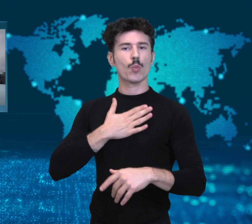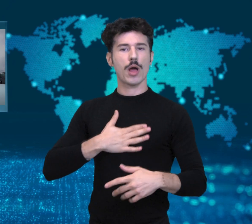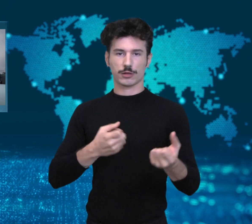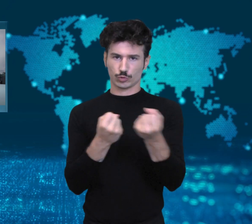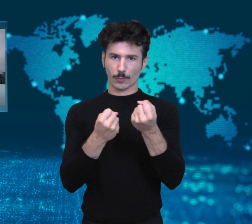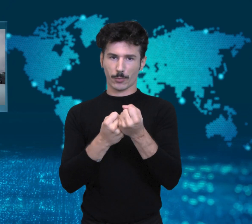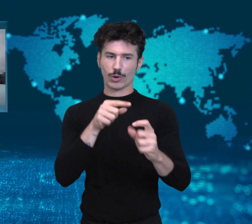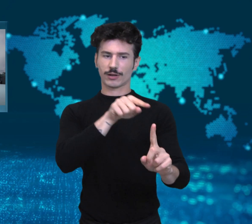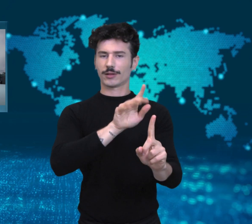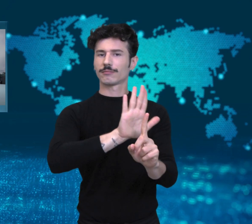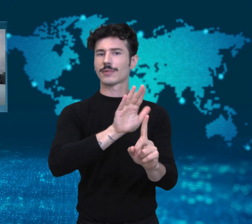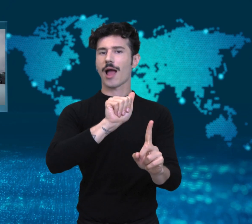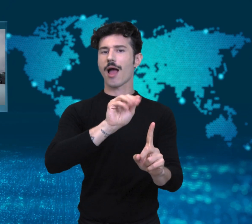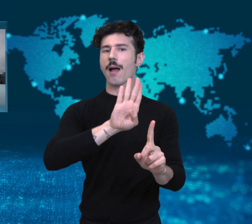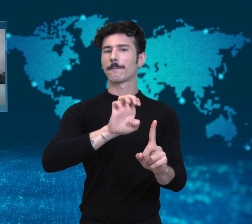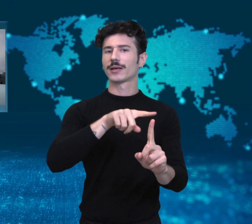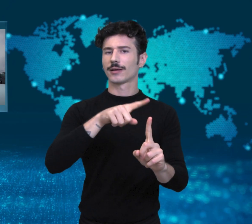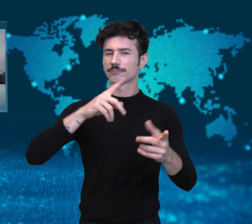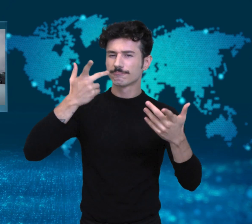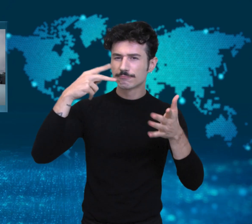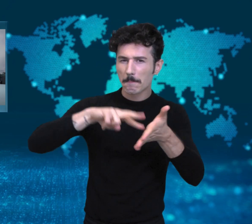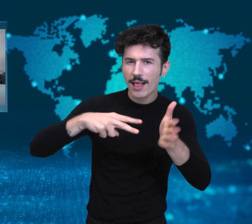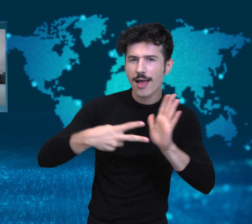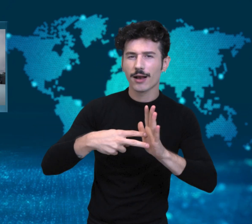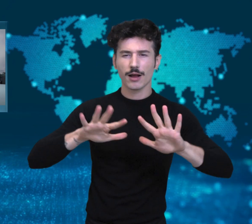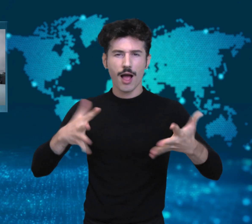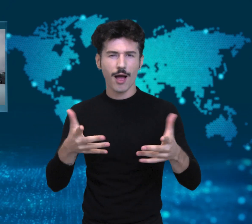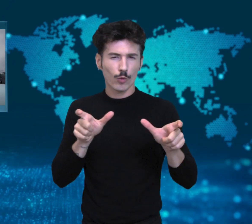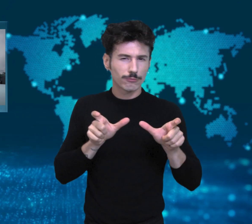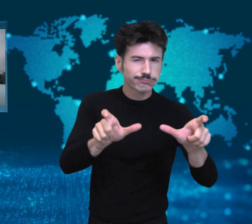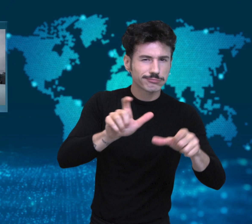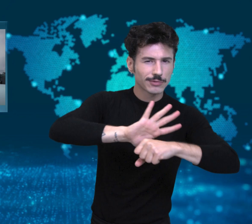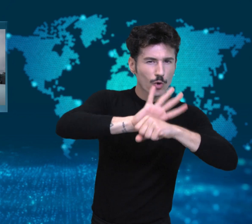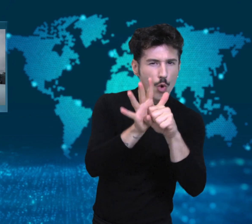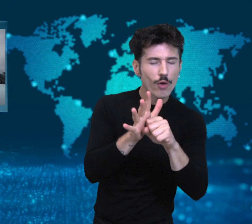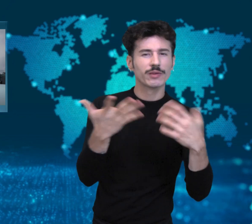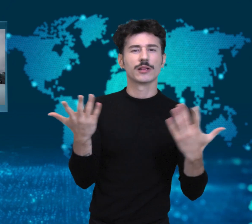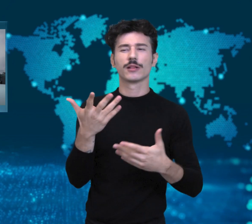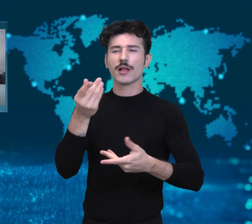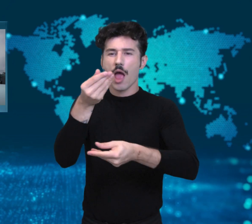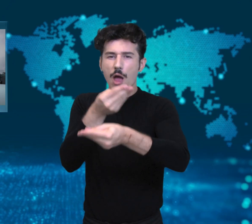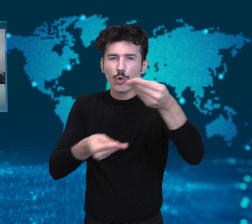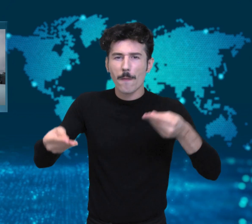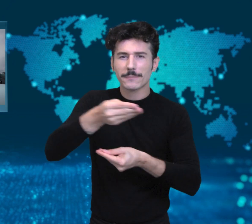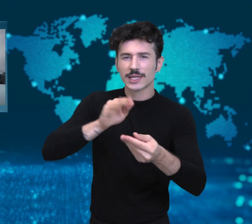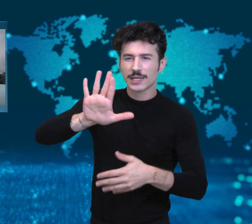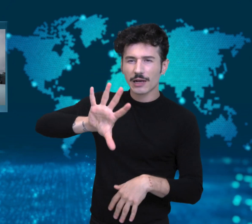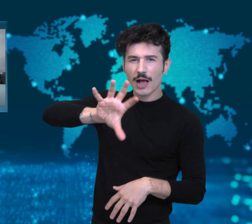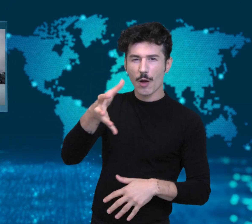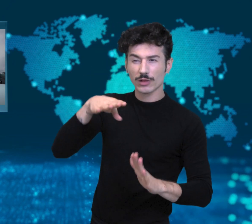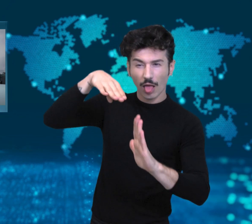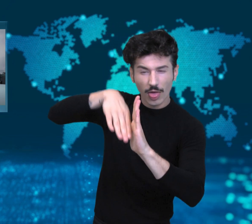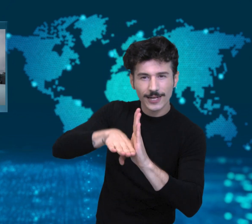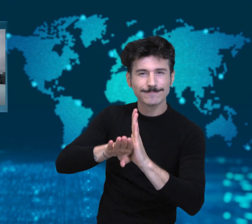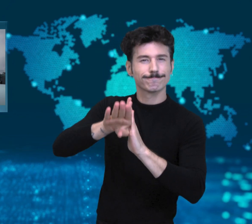and to fight COVID-19 and its impact on the country’s economy.